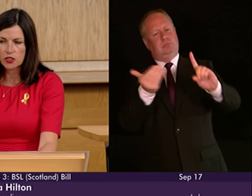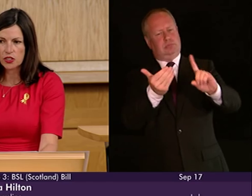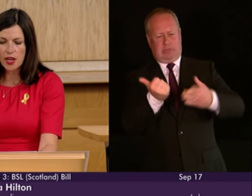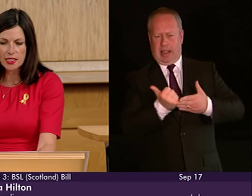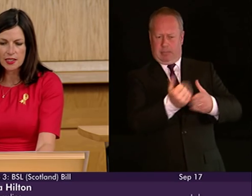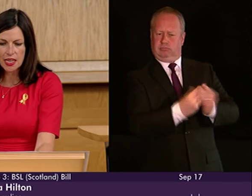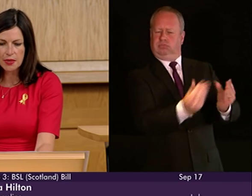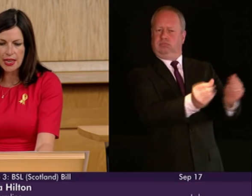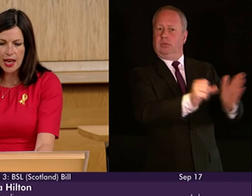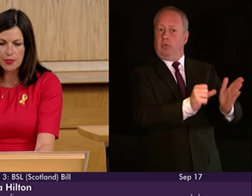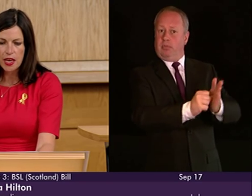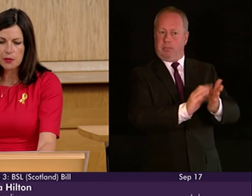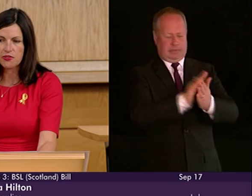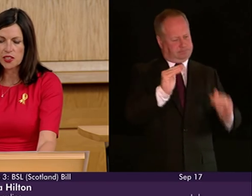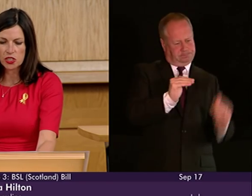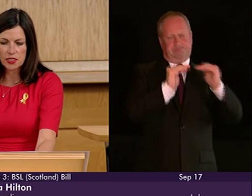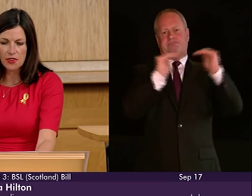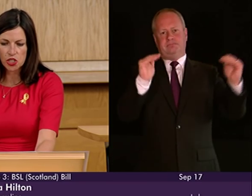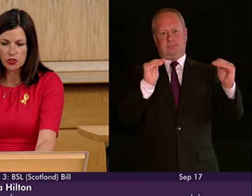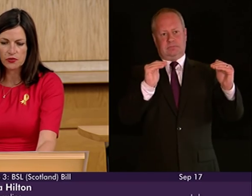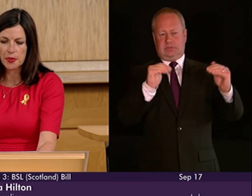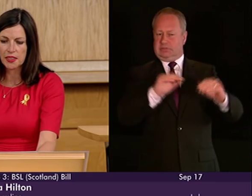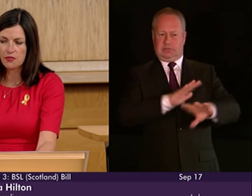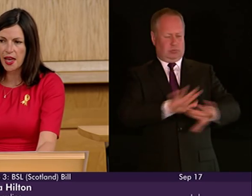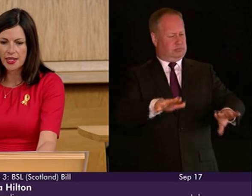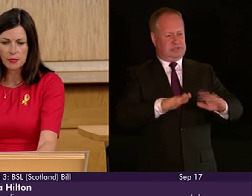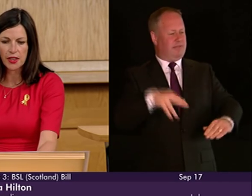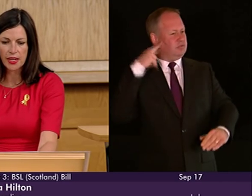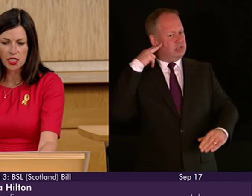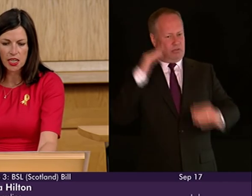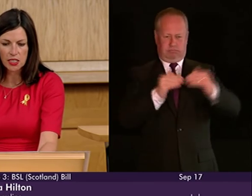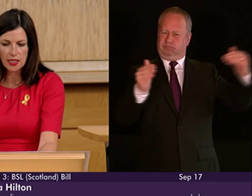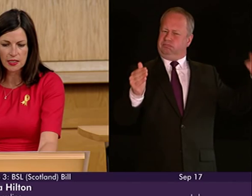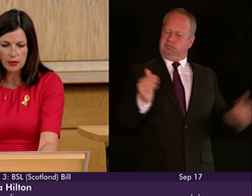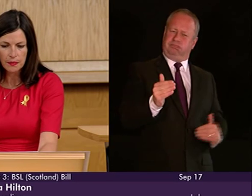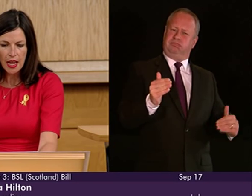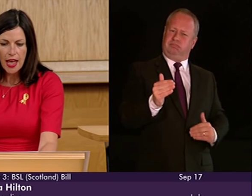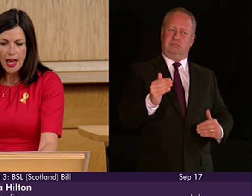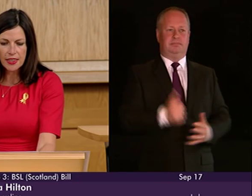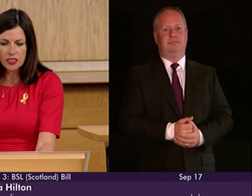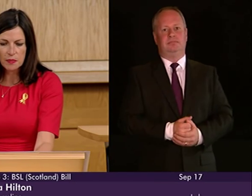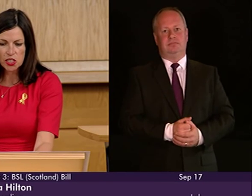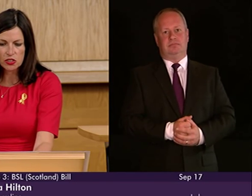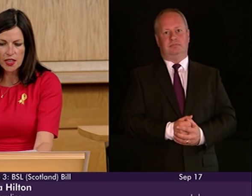address the attainment gap, and prevent deaf children from being left behind by our education system. The BDA also highlighted in its submission